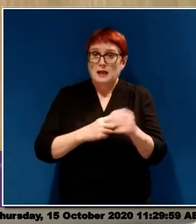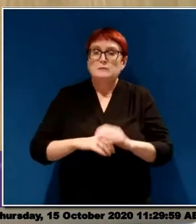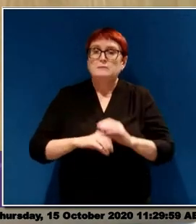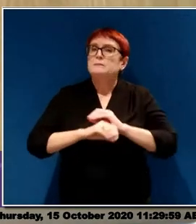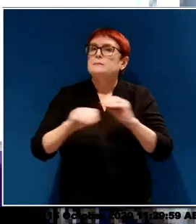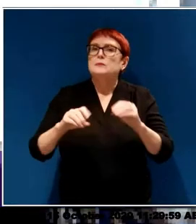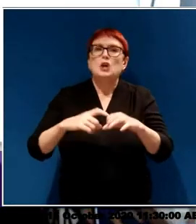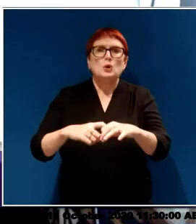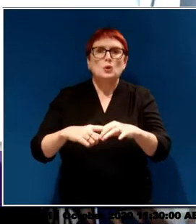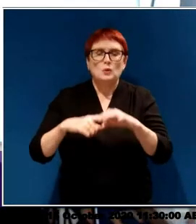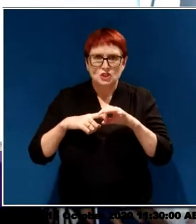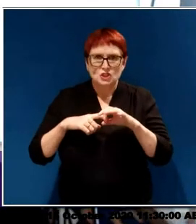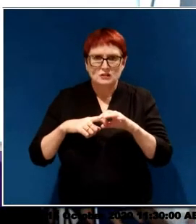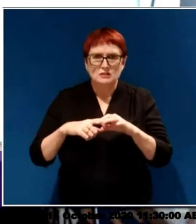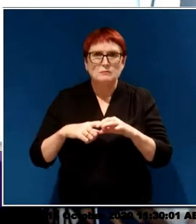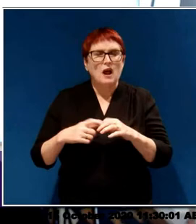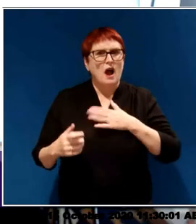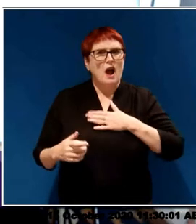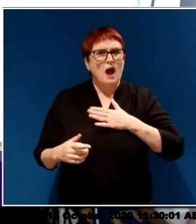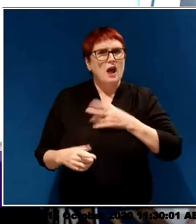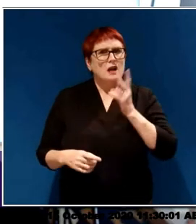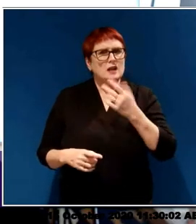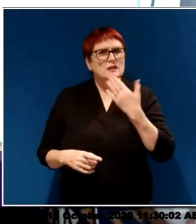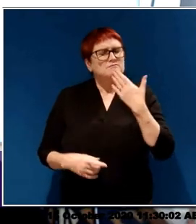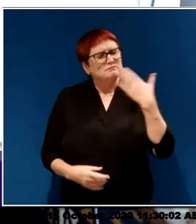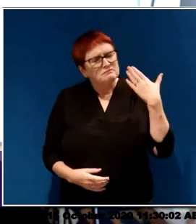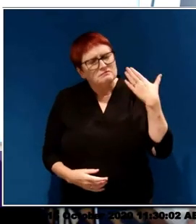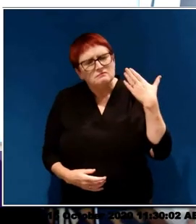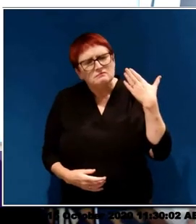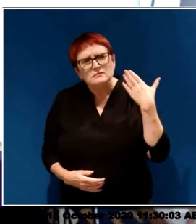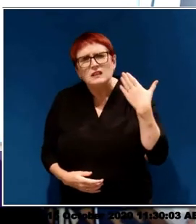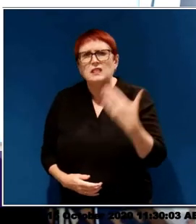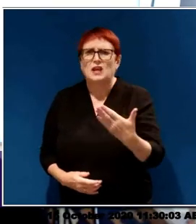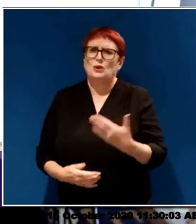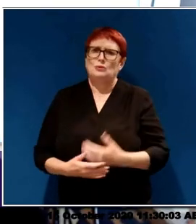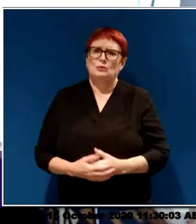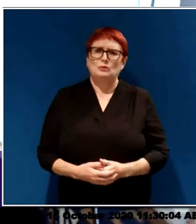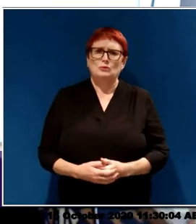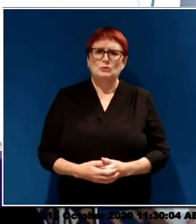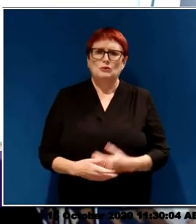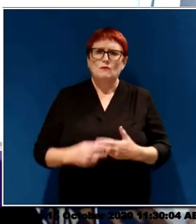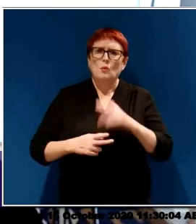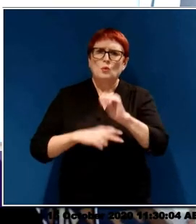to thank you very much for the evidence today. Thank you.